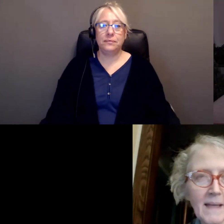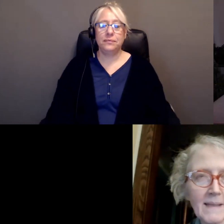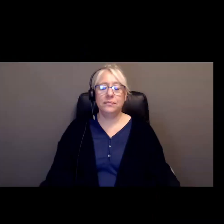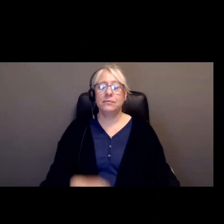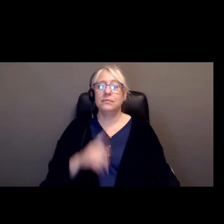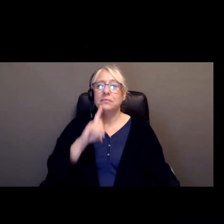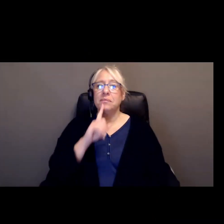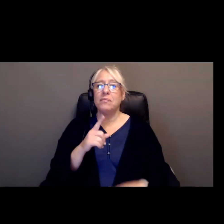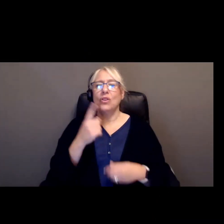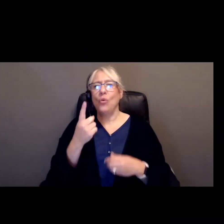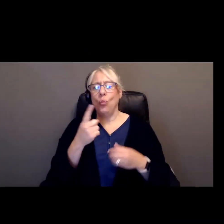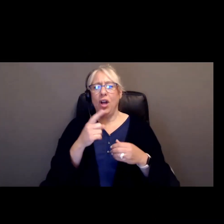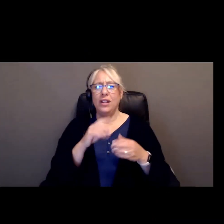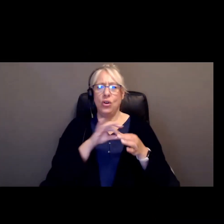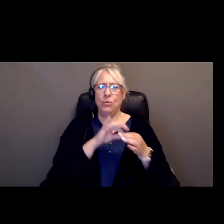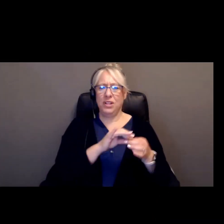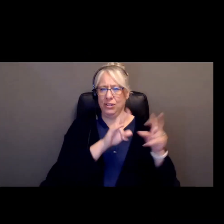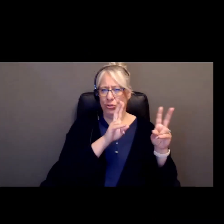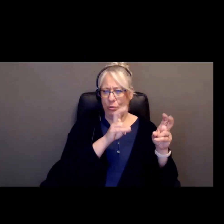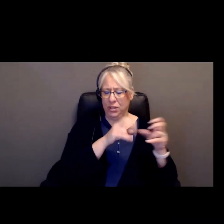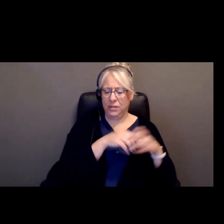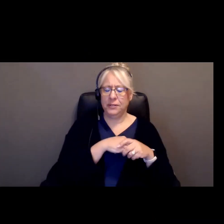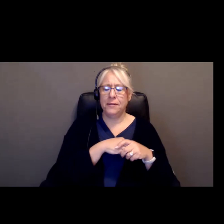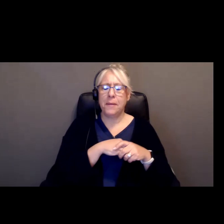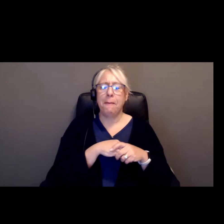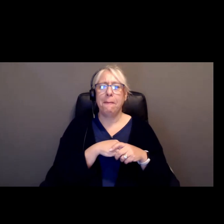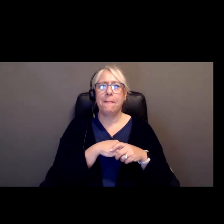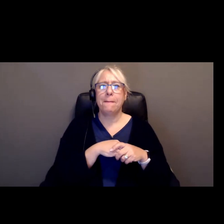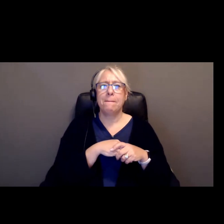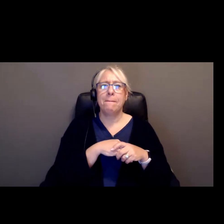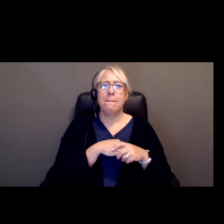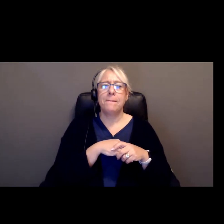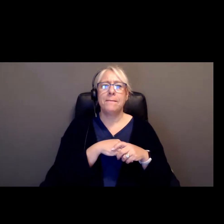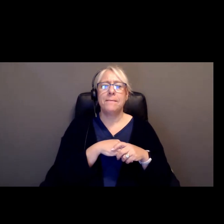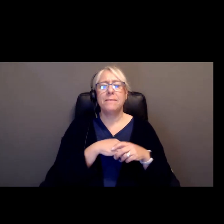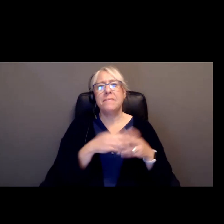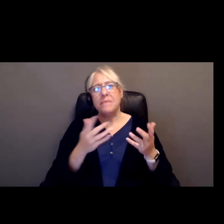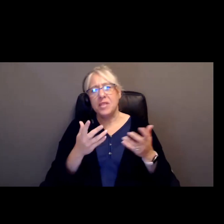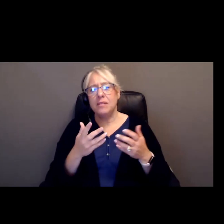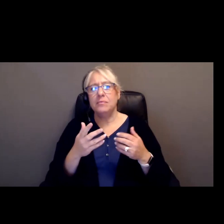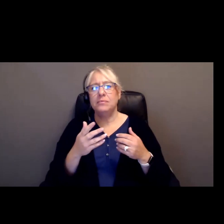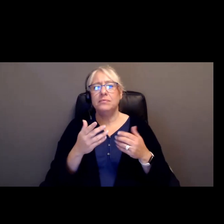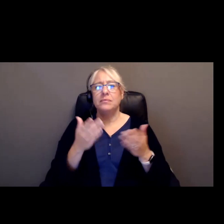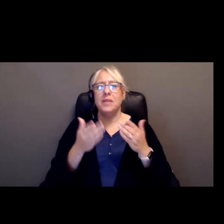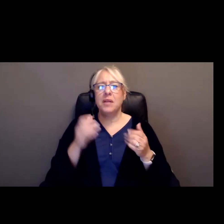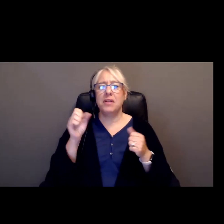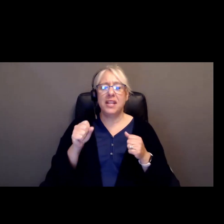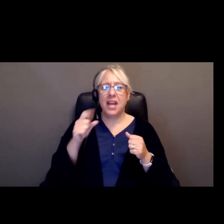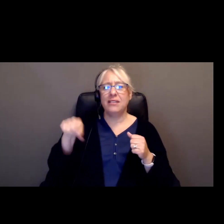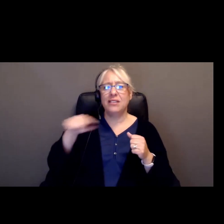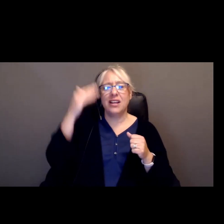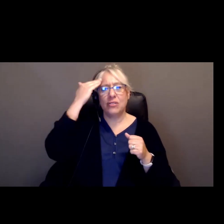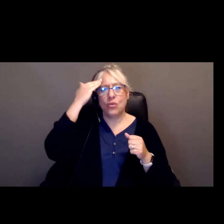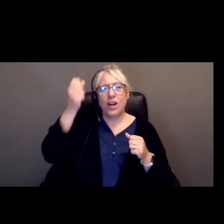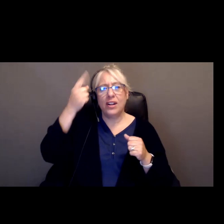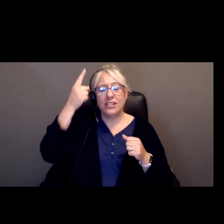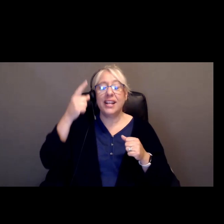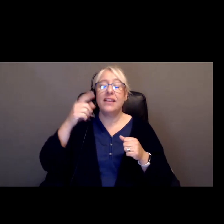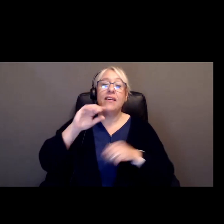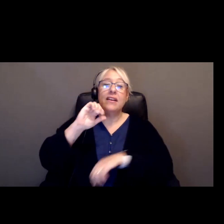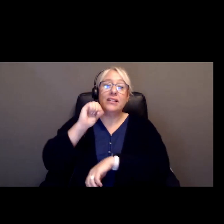something that can give knowledge more punch is if people form coalitions and are allies to each